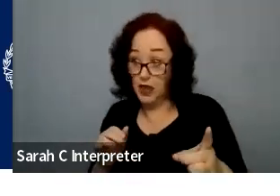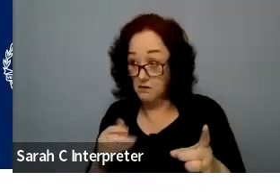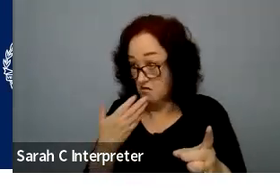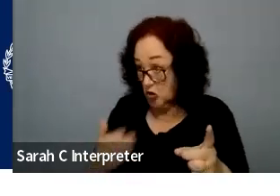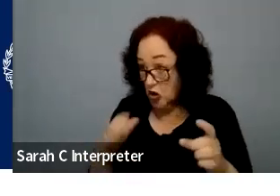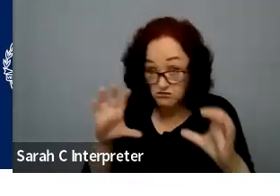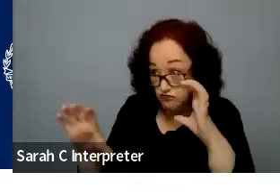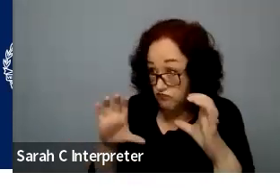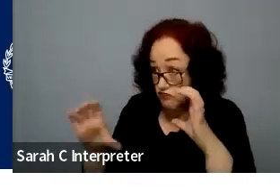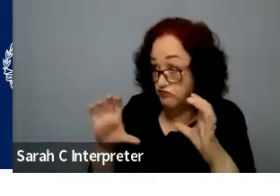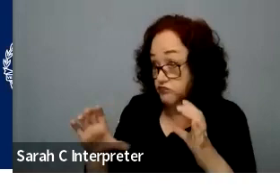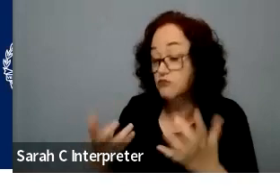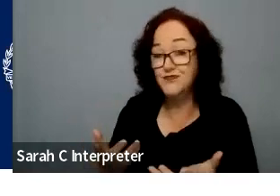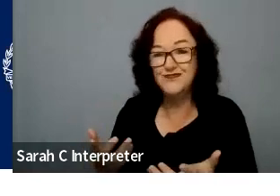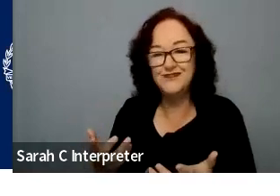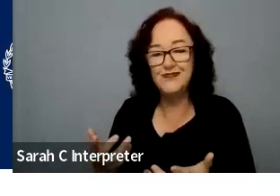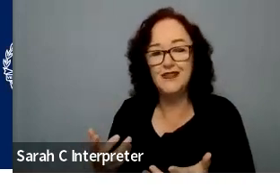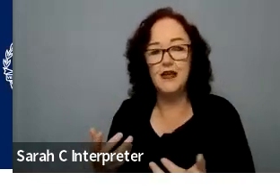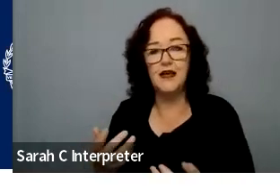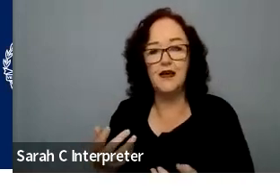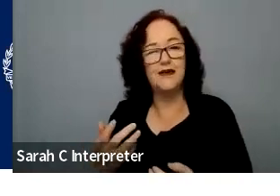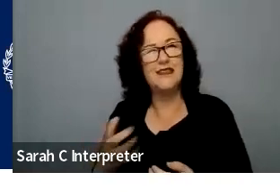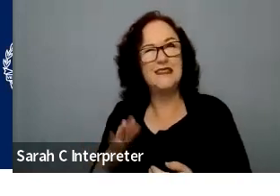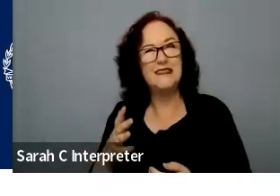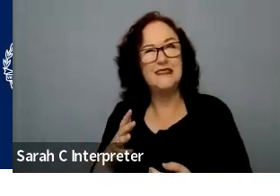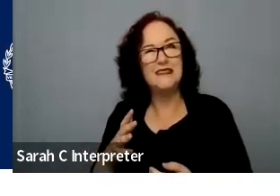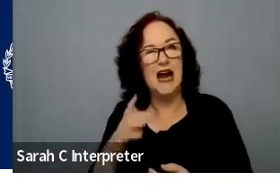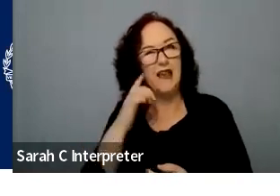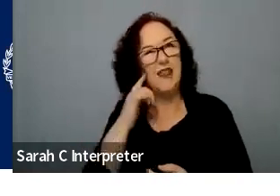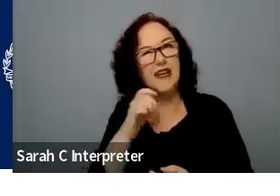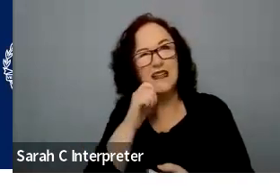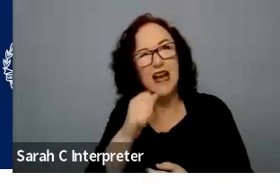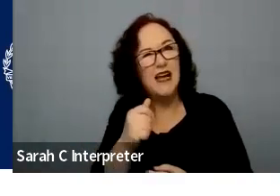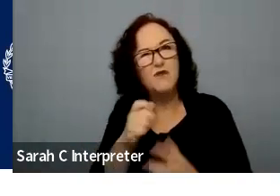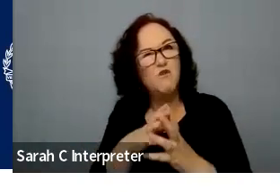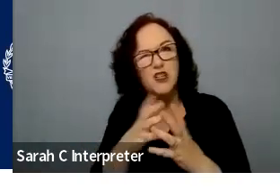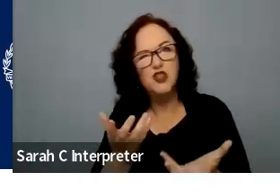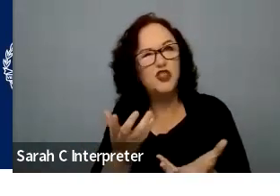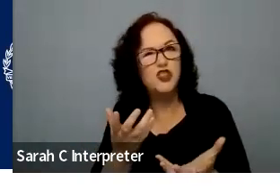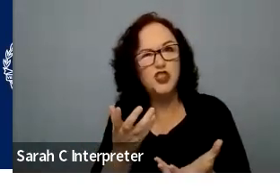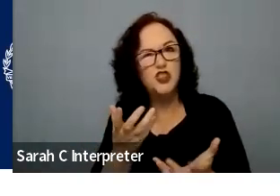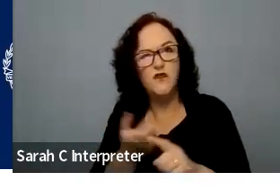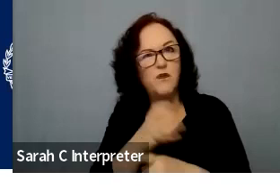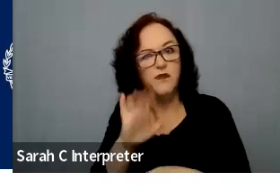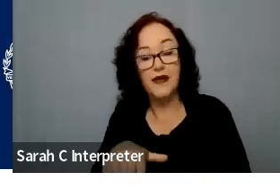which I think we didn't get much of that if I remember correctly, so then this was followed by